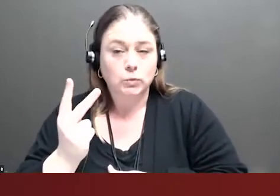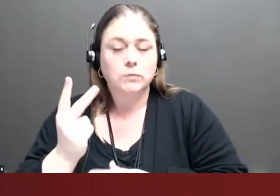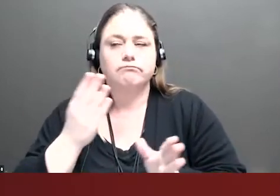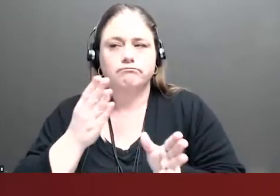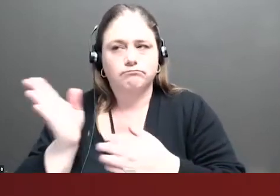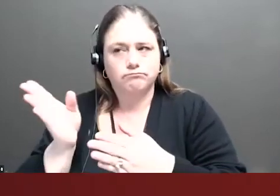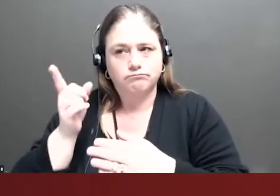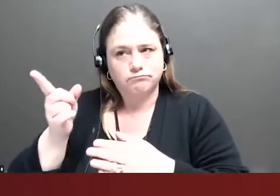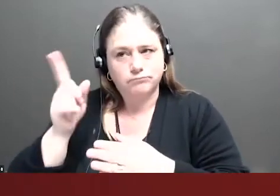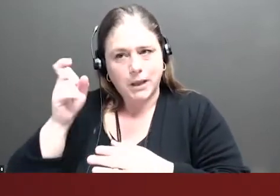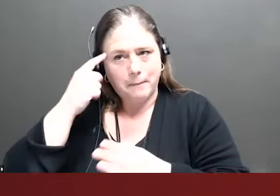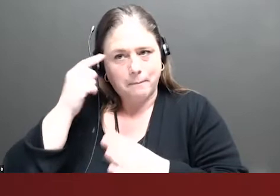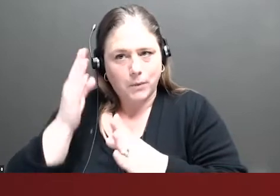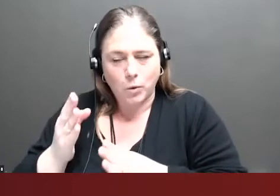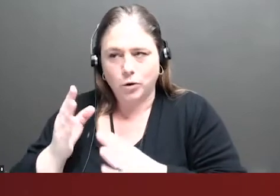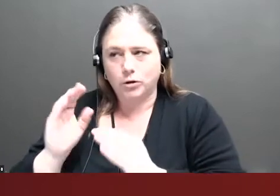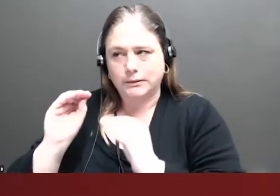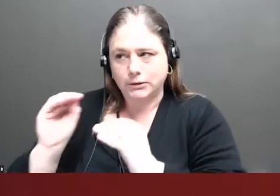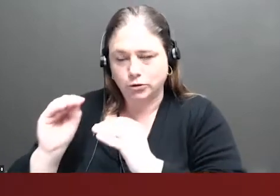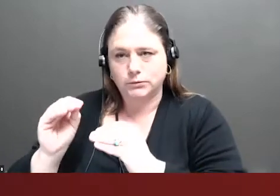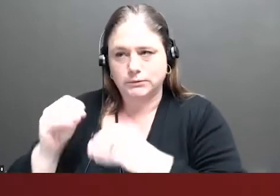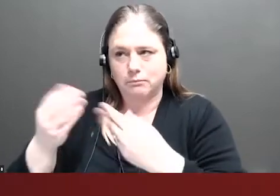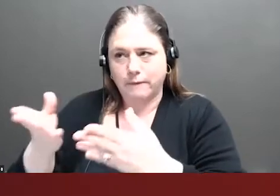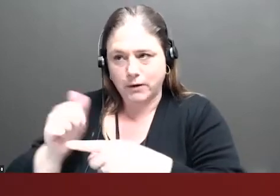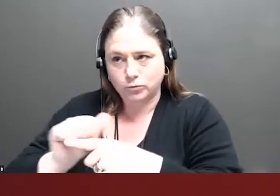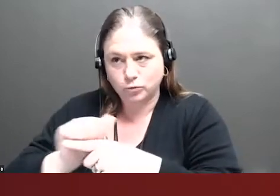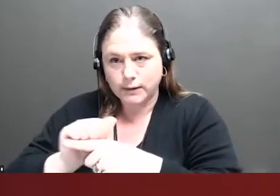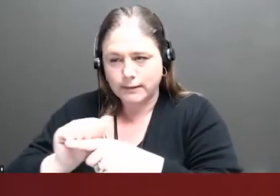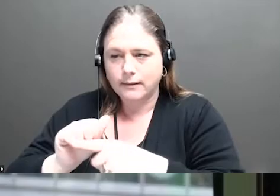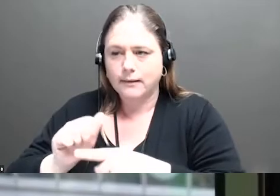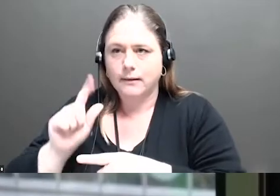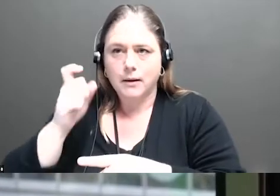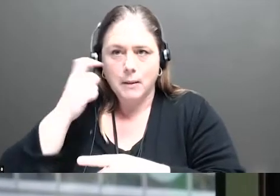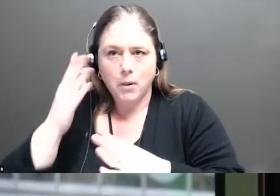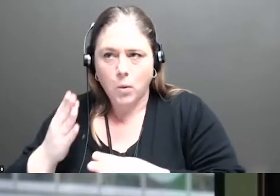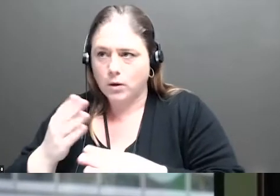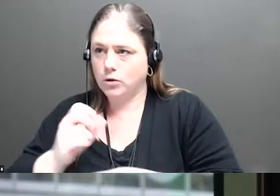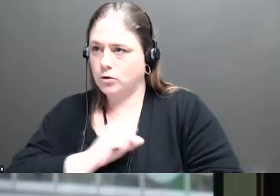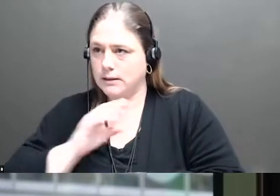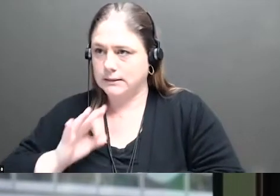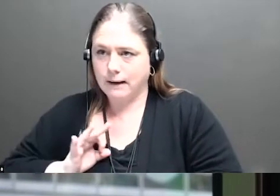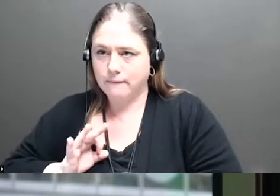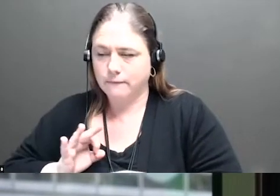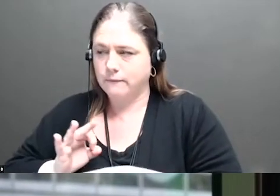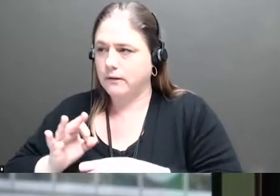and educating employment agency staff and how to support a jobs seeker with a disability,